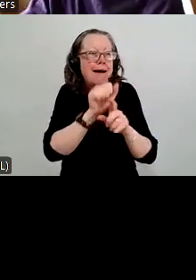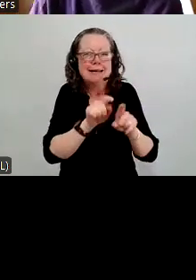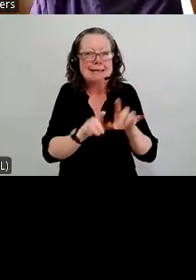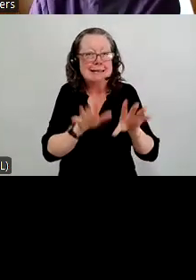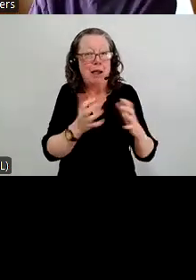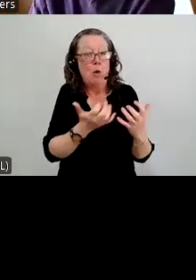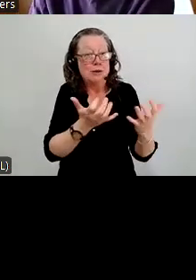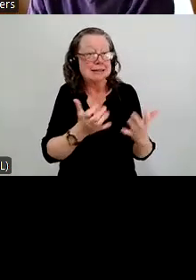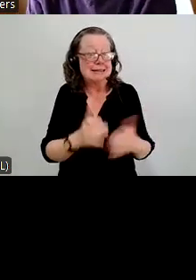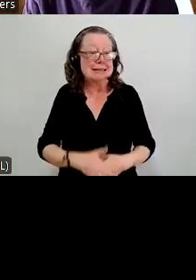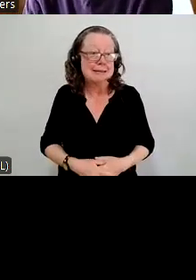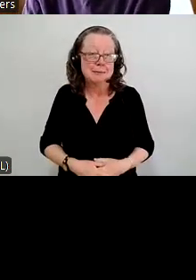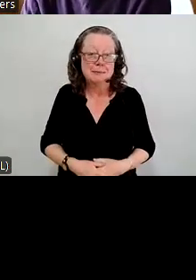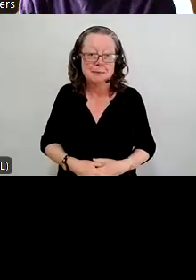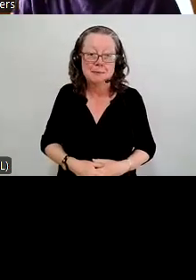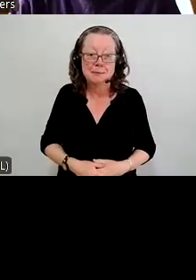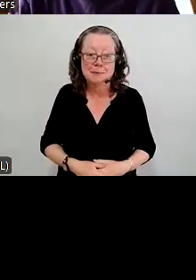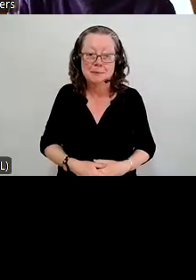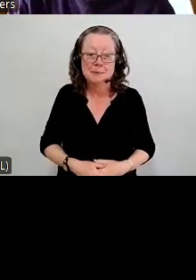just like the people that have done it.